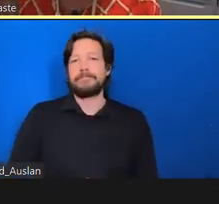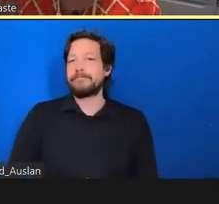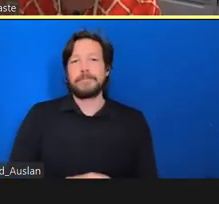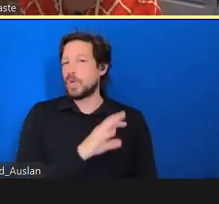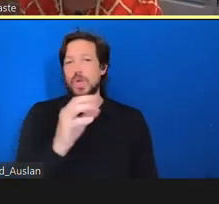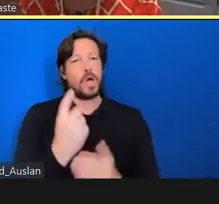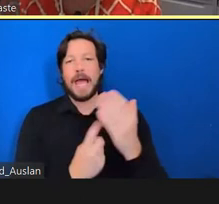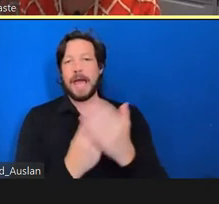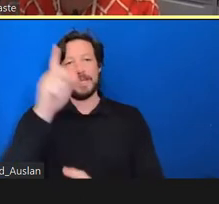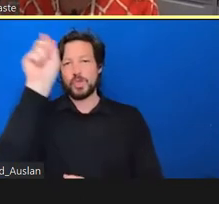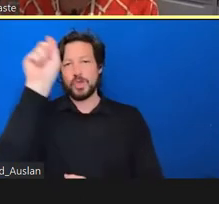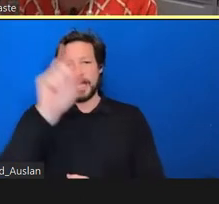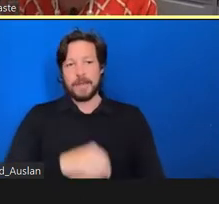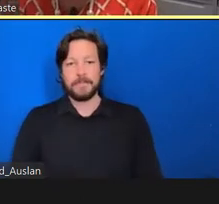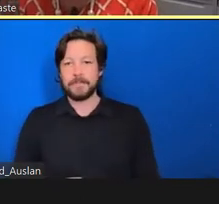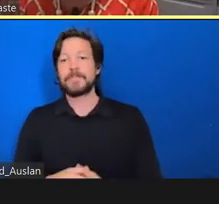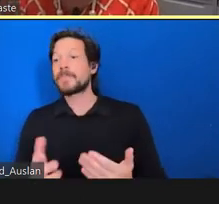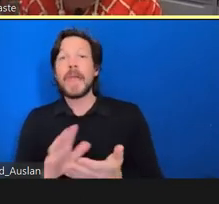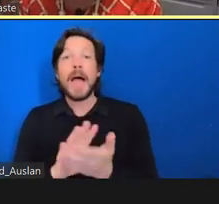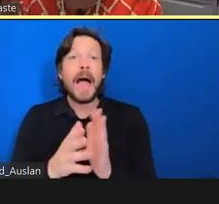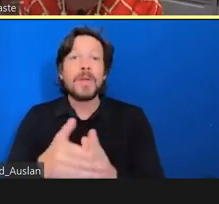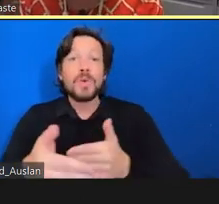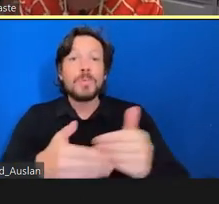not going to talk to you about how to manage your learning management systems,